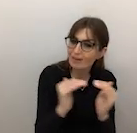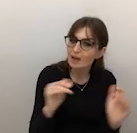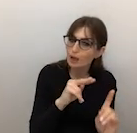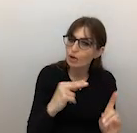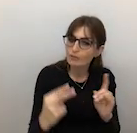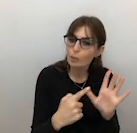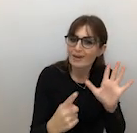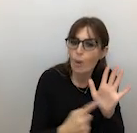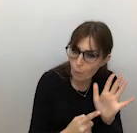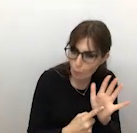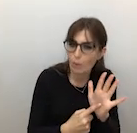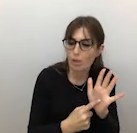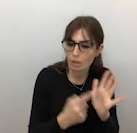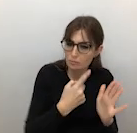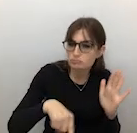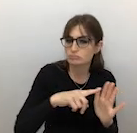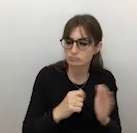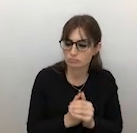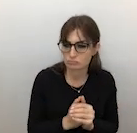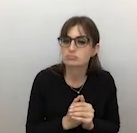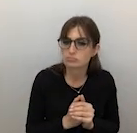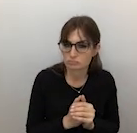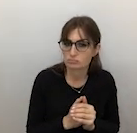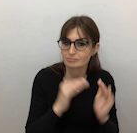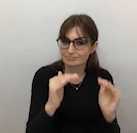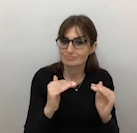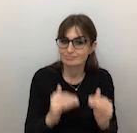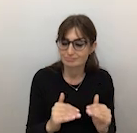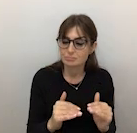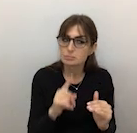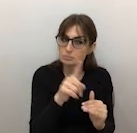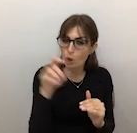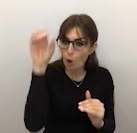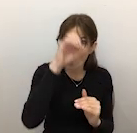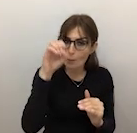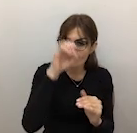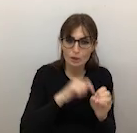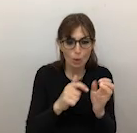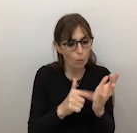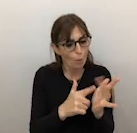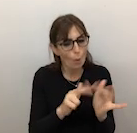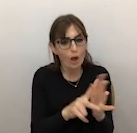and fair view in all material respects. When the audit opinion is qualified, this means